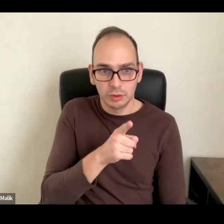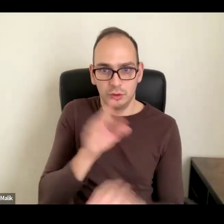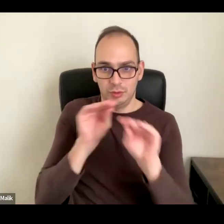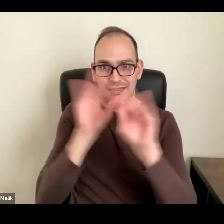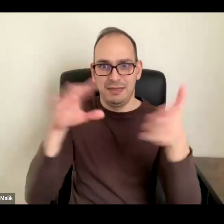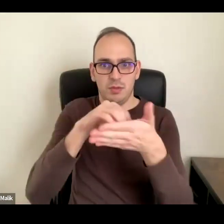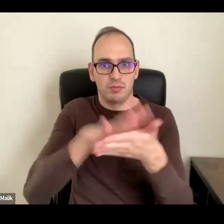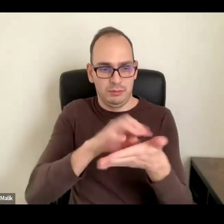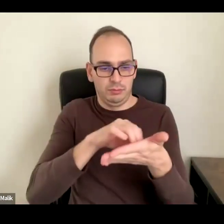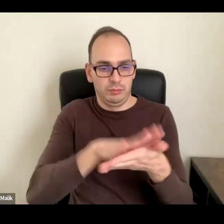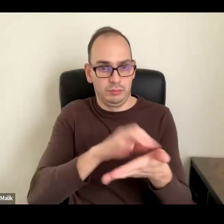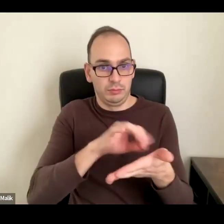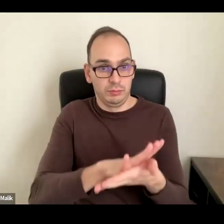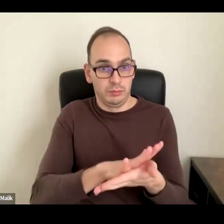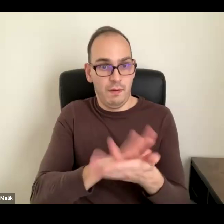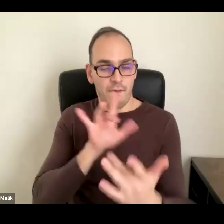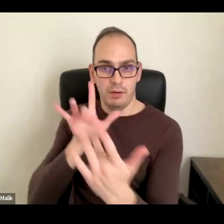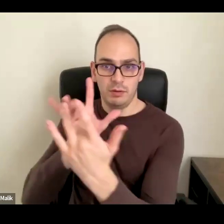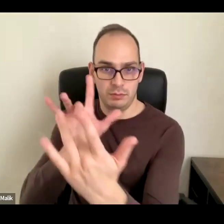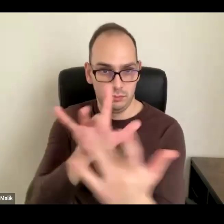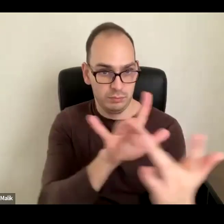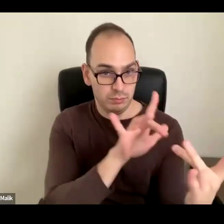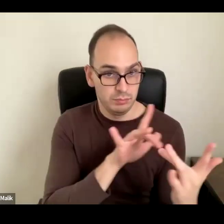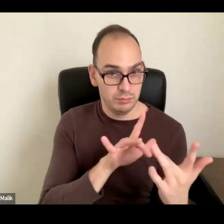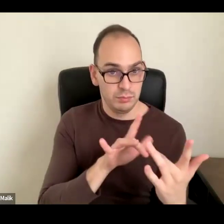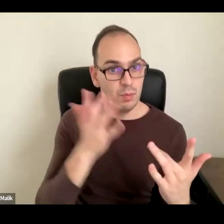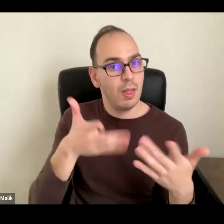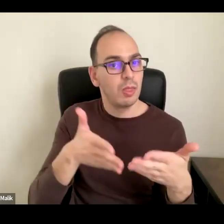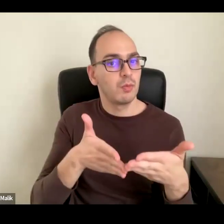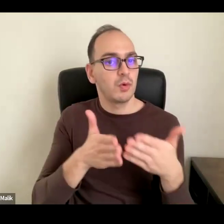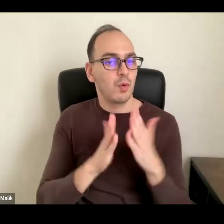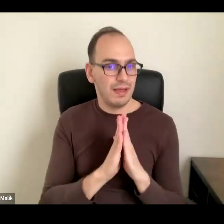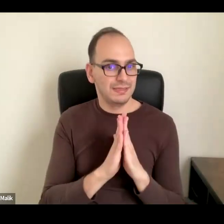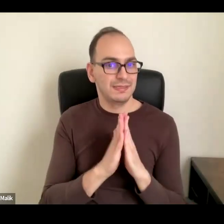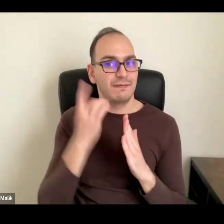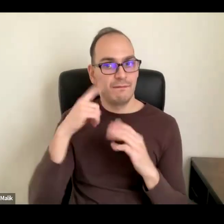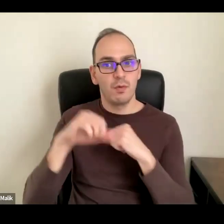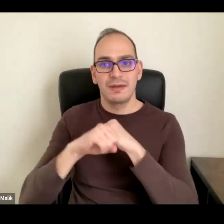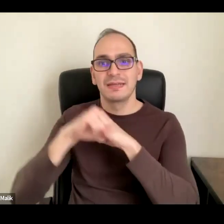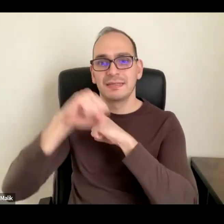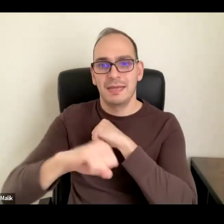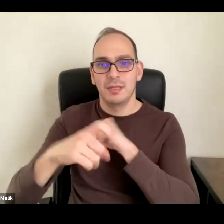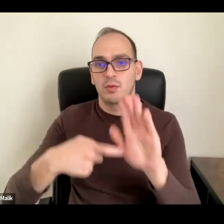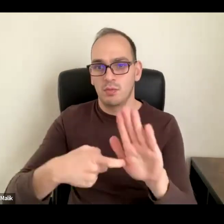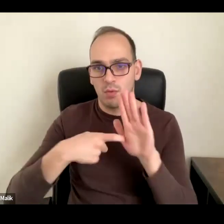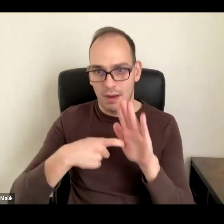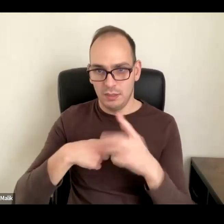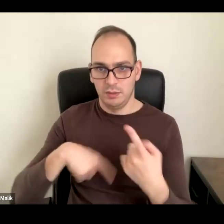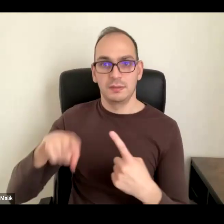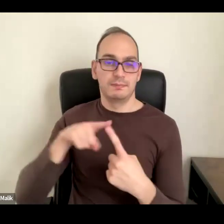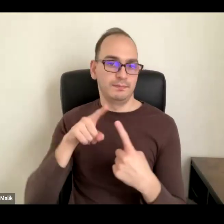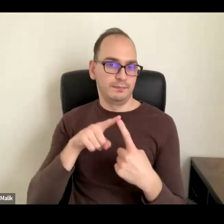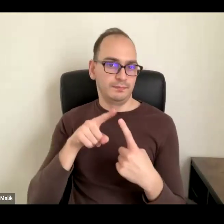of consultation because the request for an extension requires first that you show